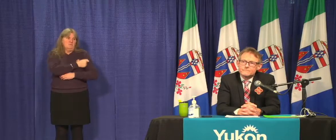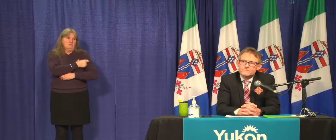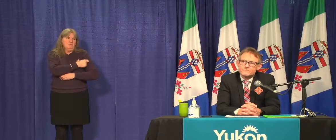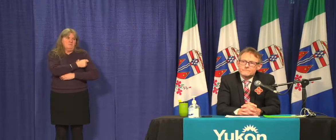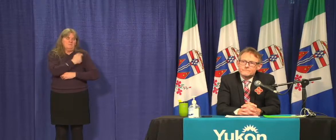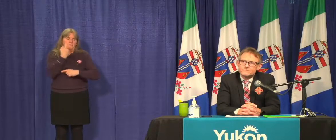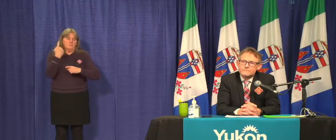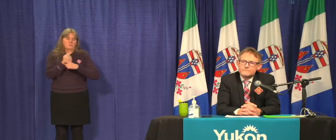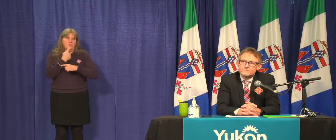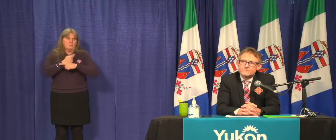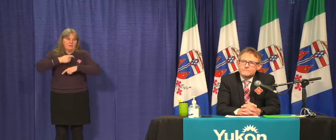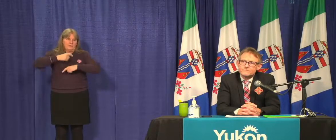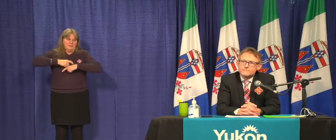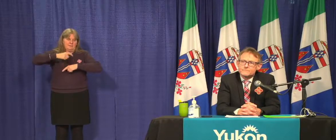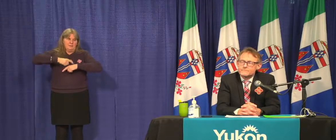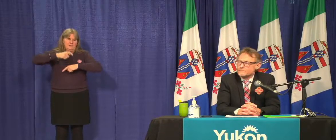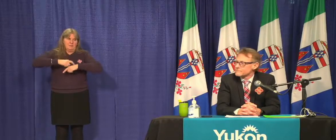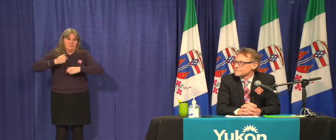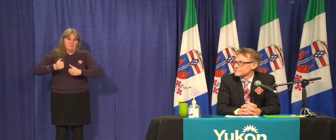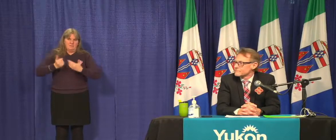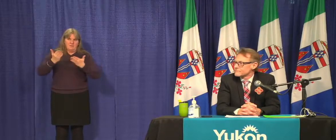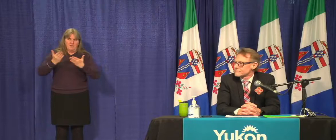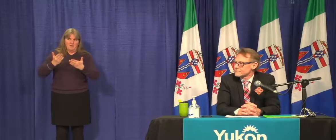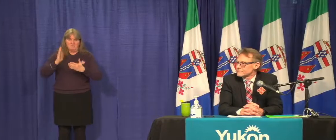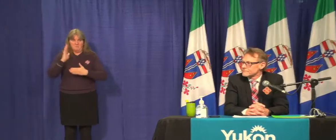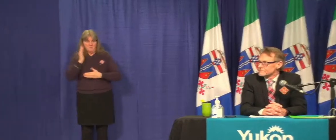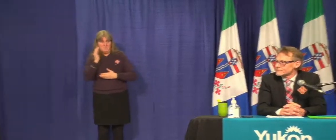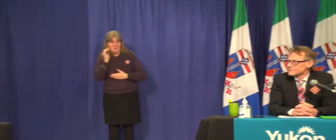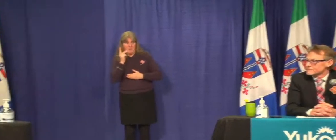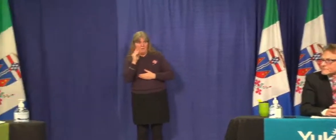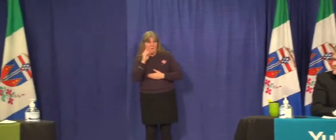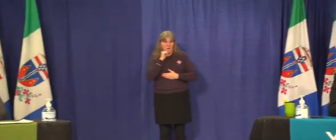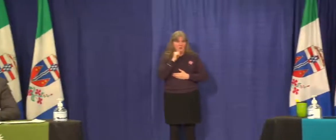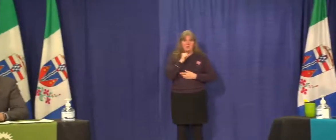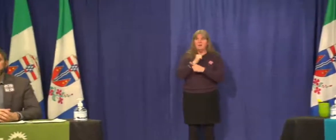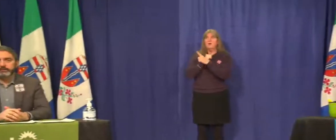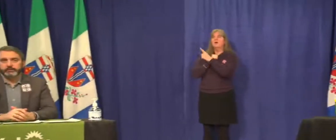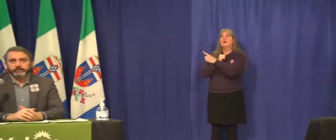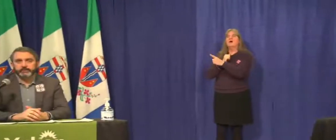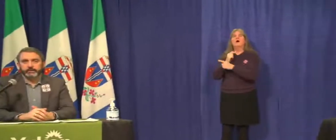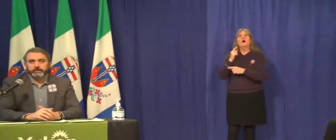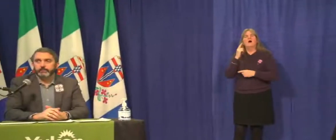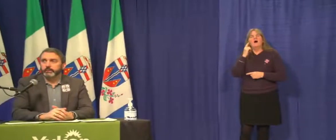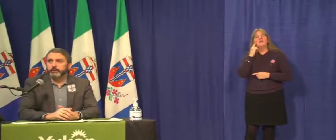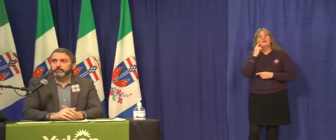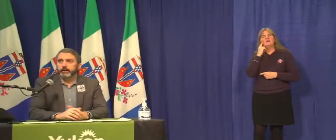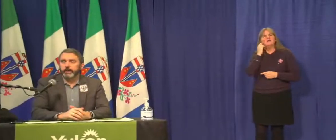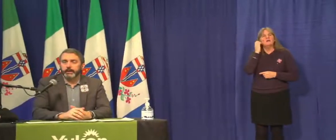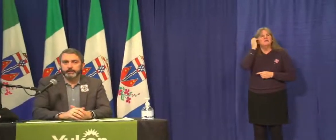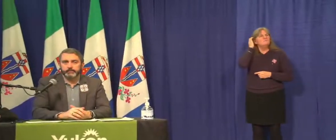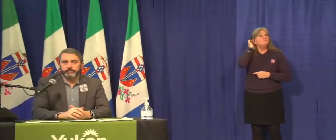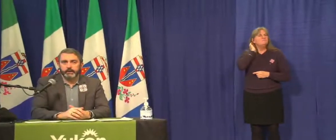Is there any concern about that at this time? I think every jurisdiction is going through very similar